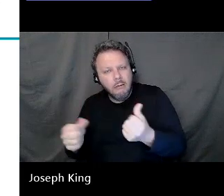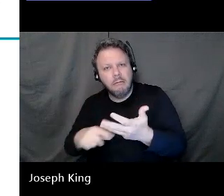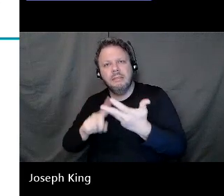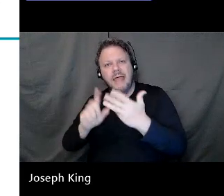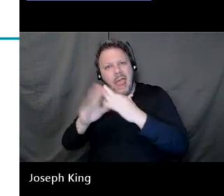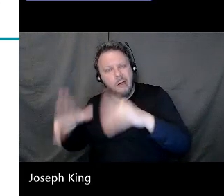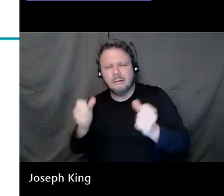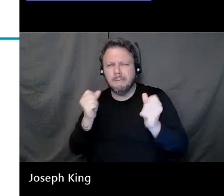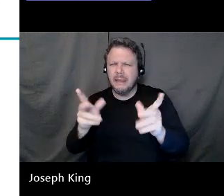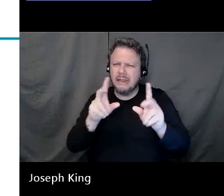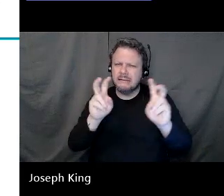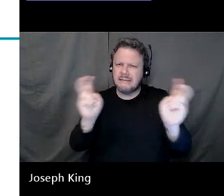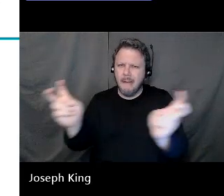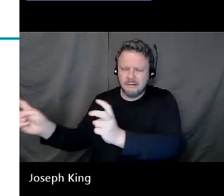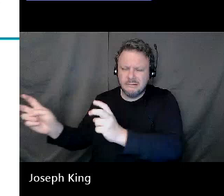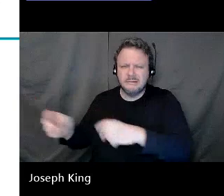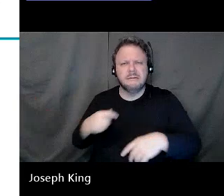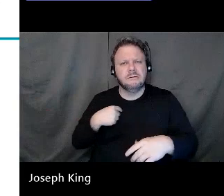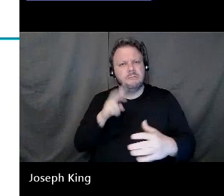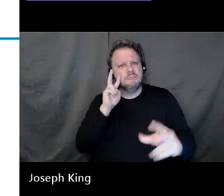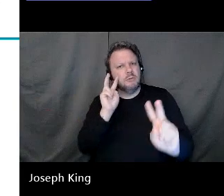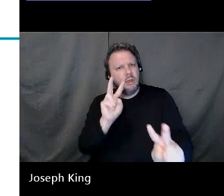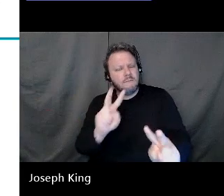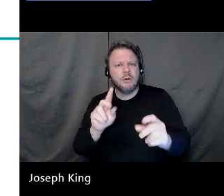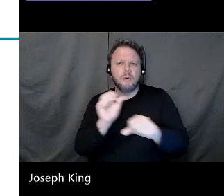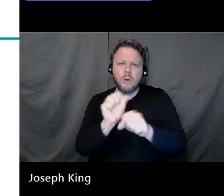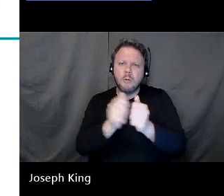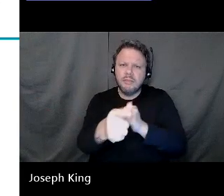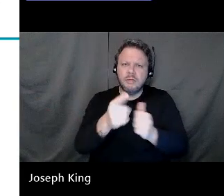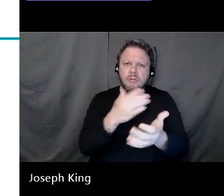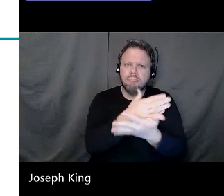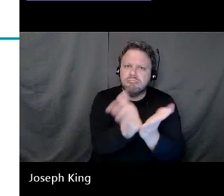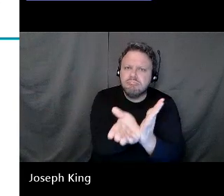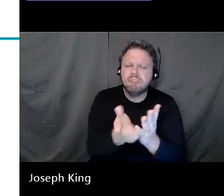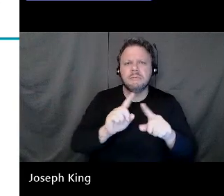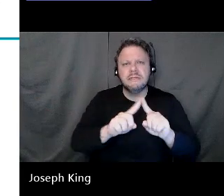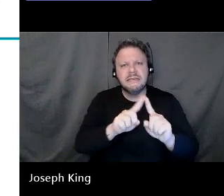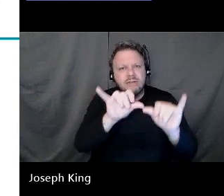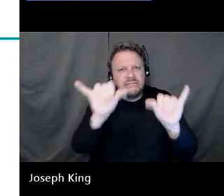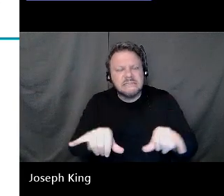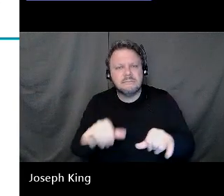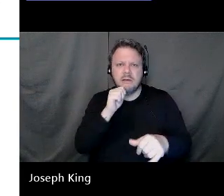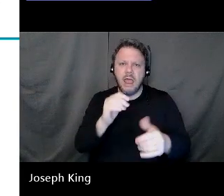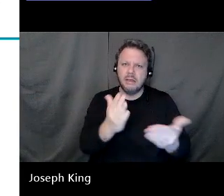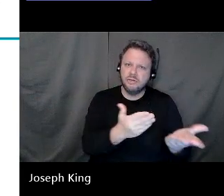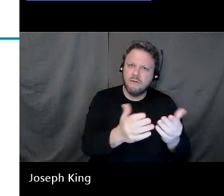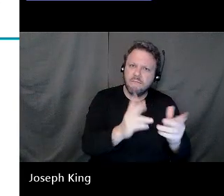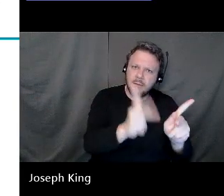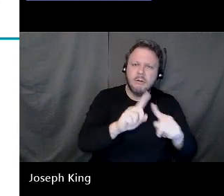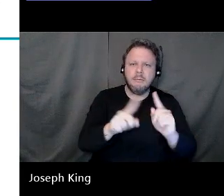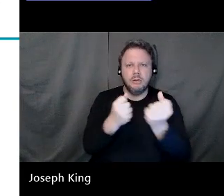For topic, so we're looking forward to working with you all across sectors and across systems, not just to serve people but to support